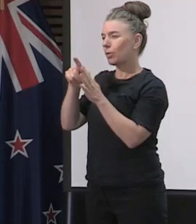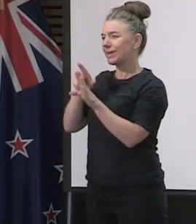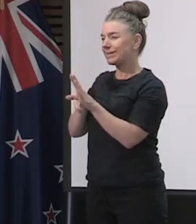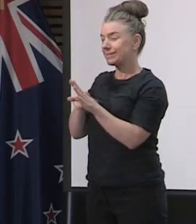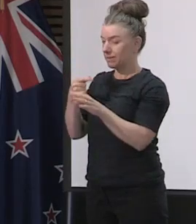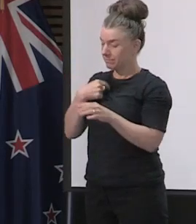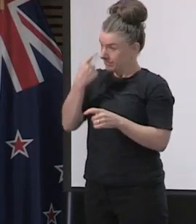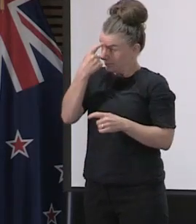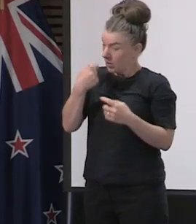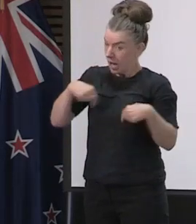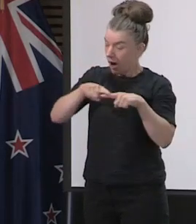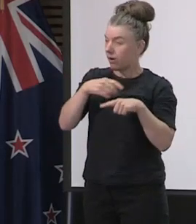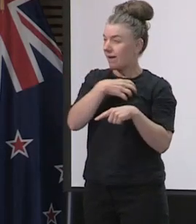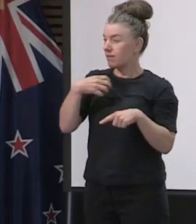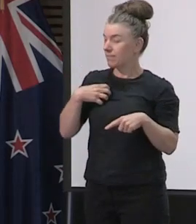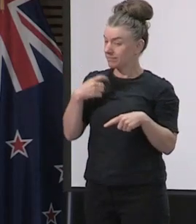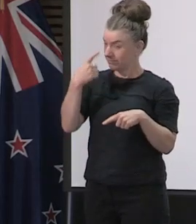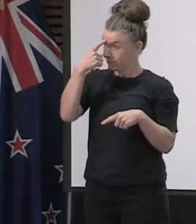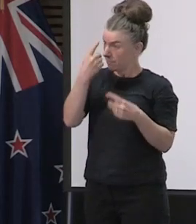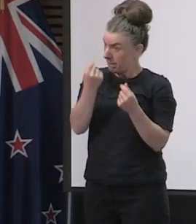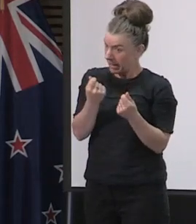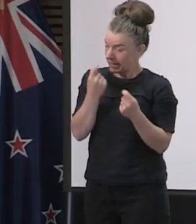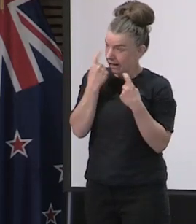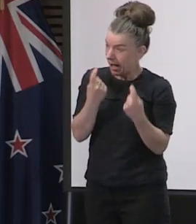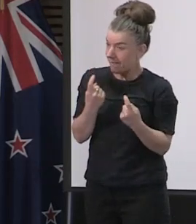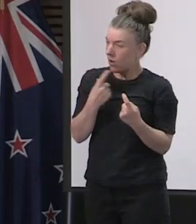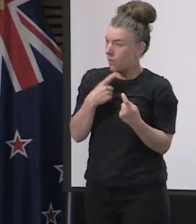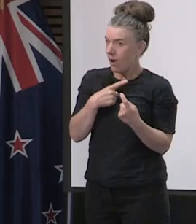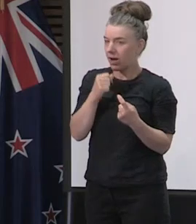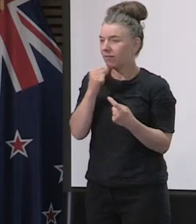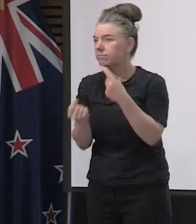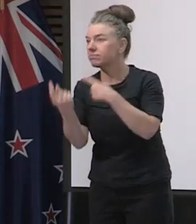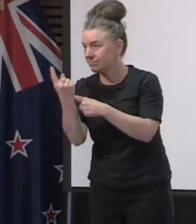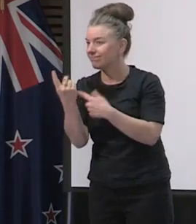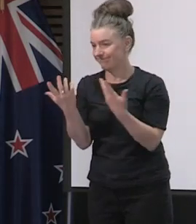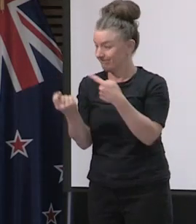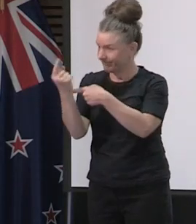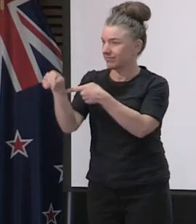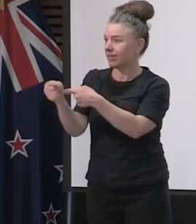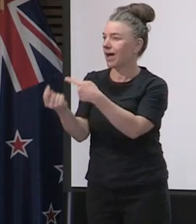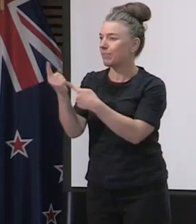two Budgets on the basis that we needed to prepare financially for a rainy day.